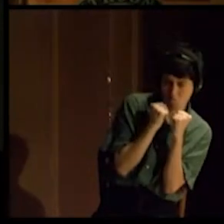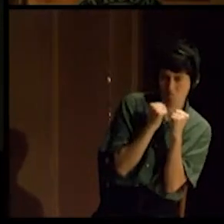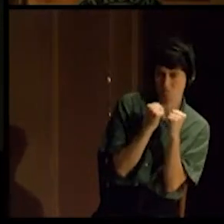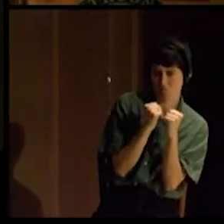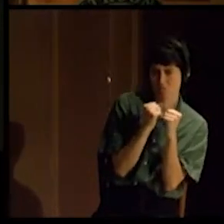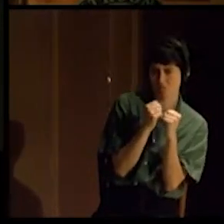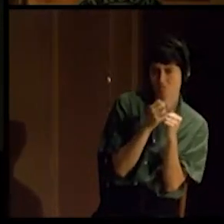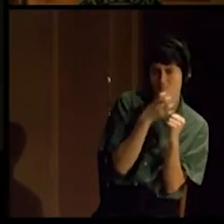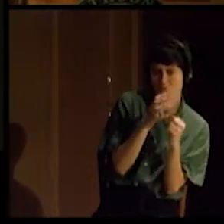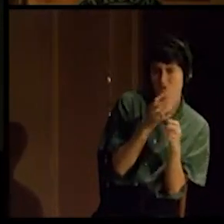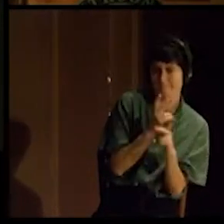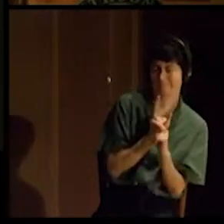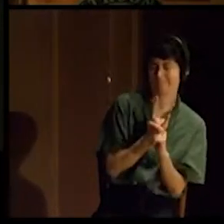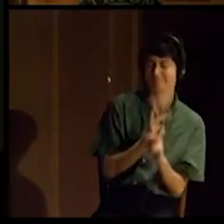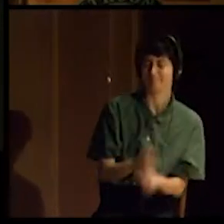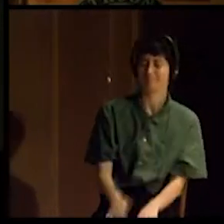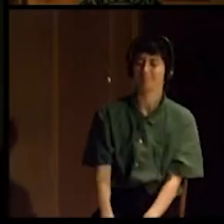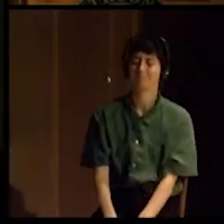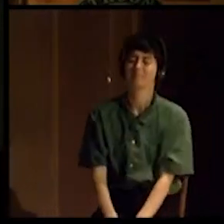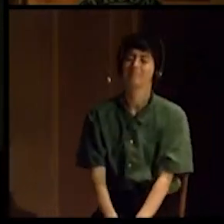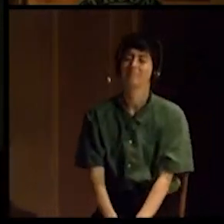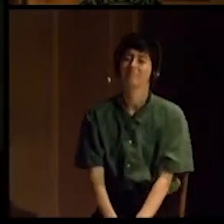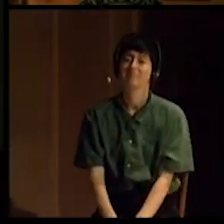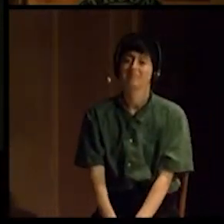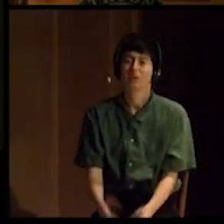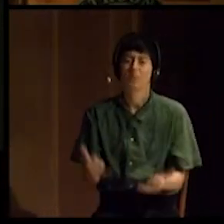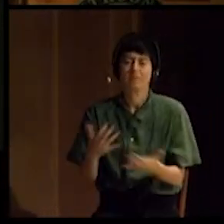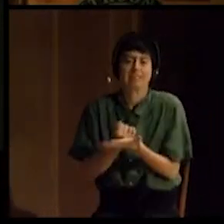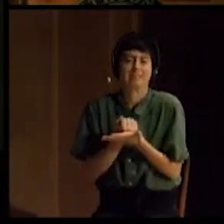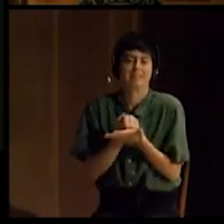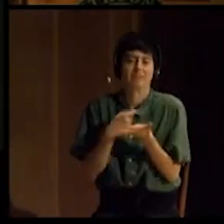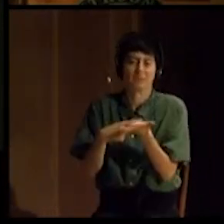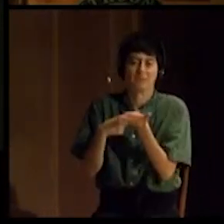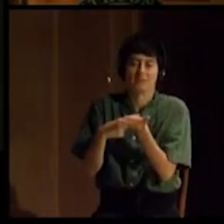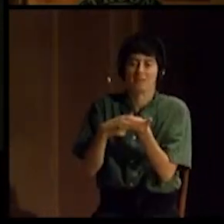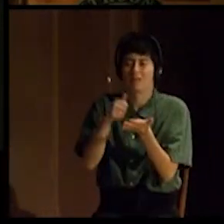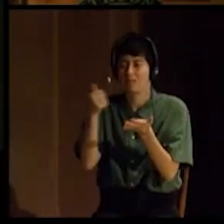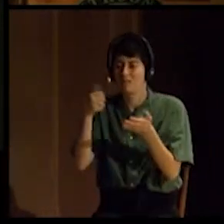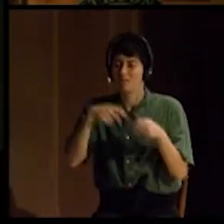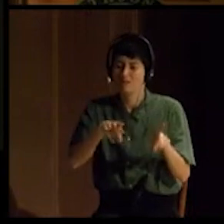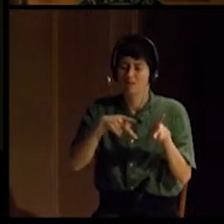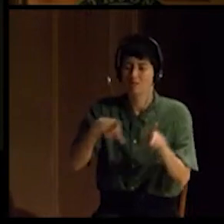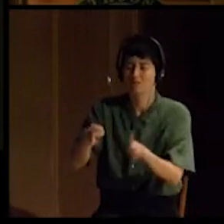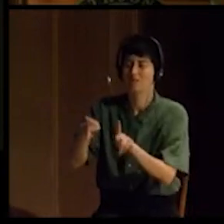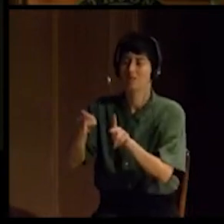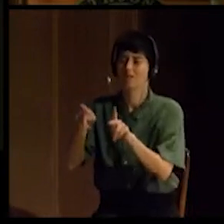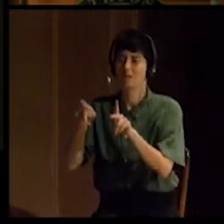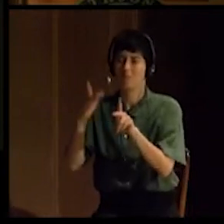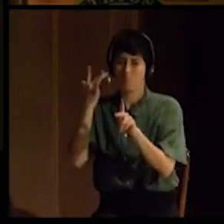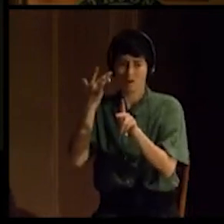I had as a Peter Buck fellow here at the museum. Not only did I have a great team to work with